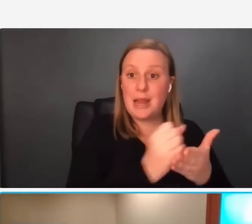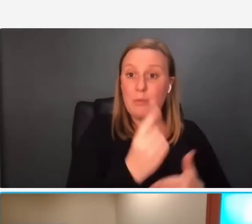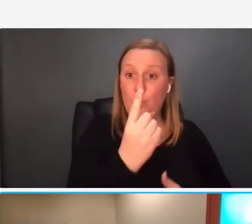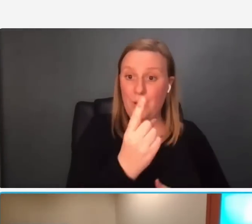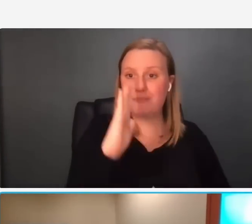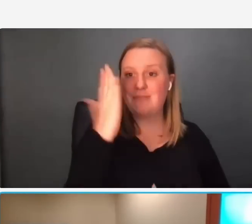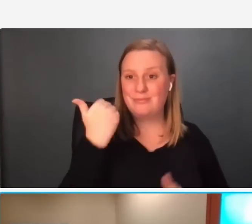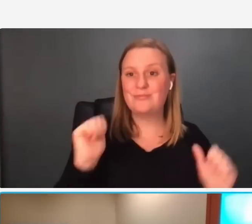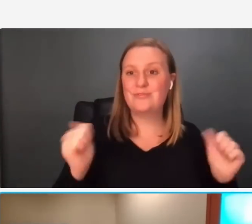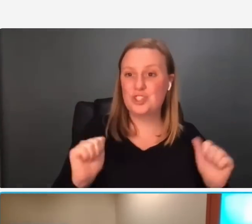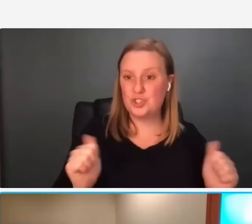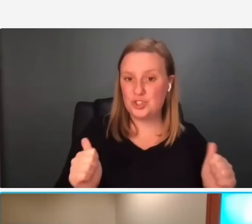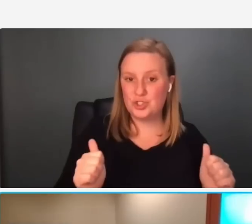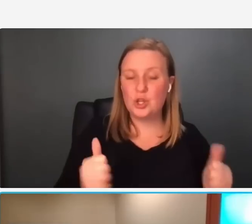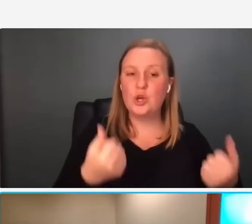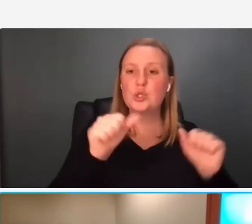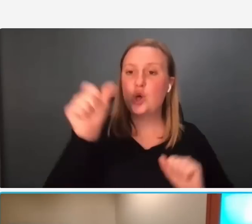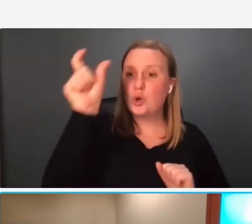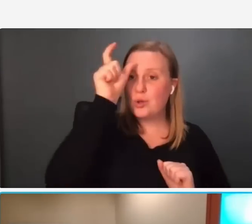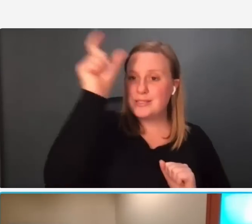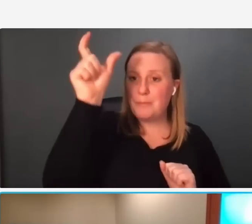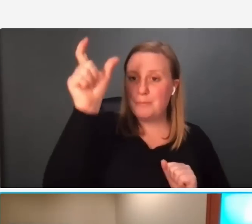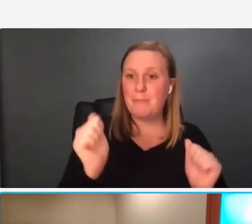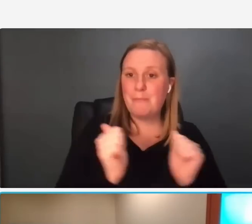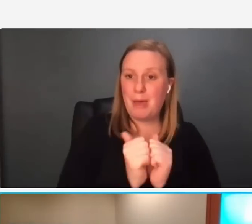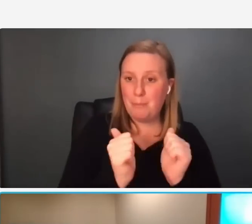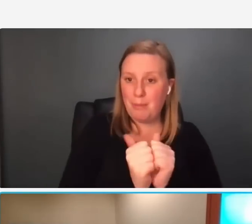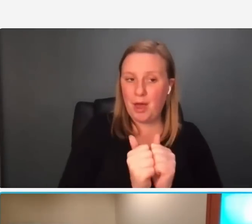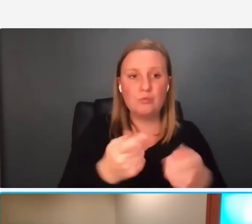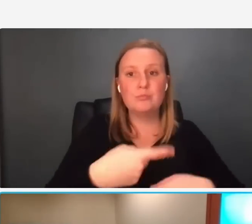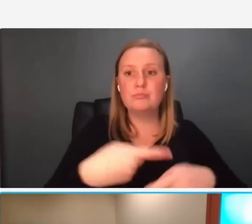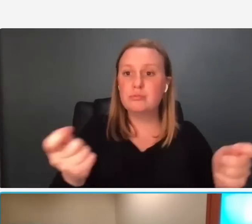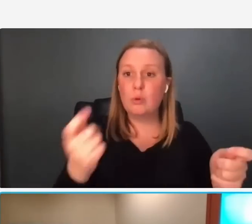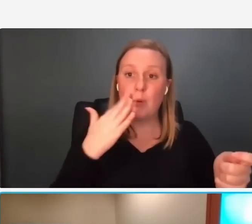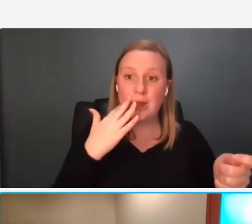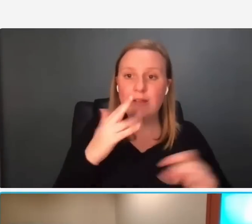So this occurred through the concept paper that we released in February this year and that paper was